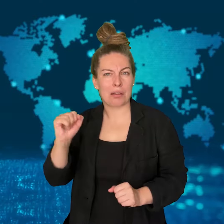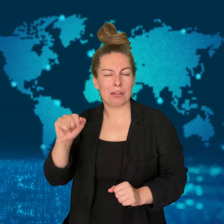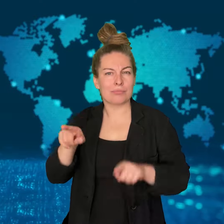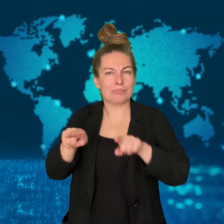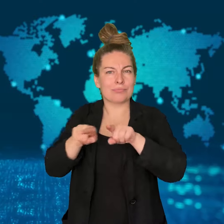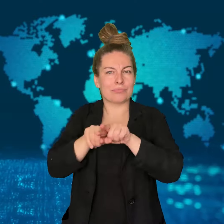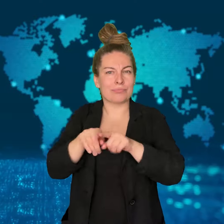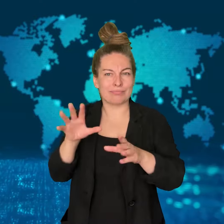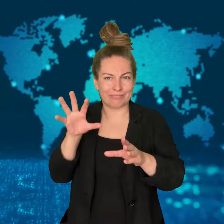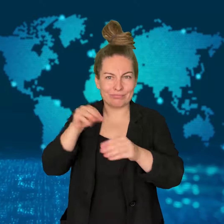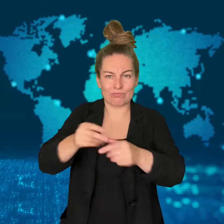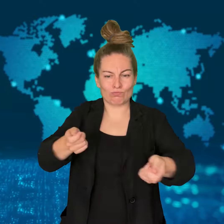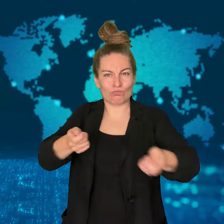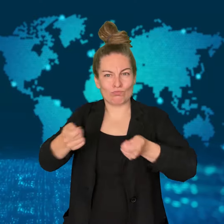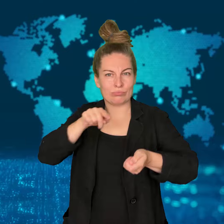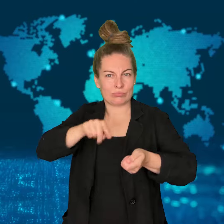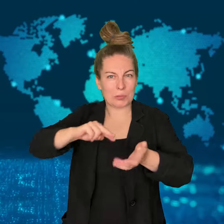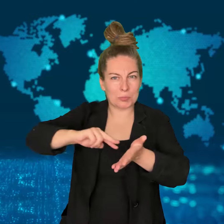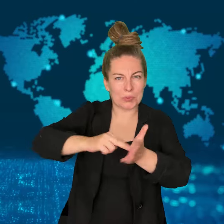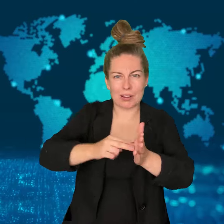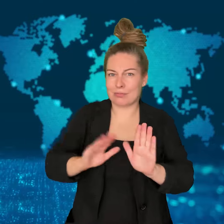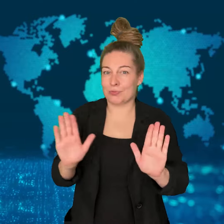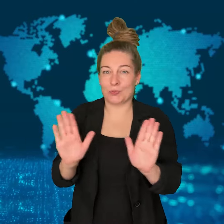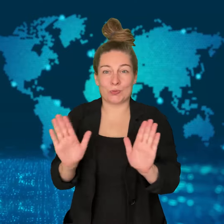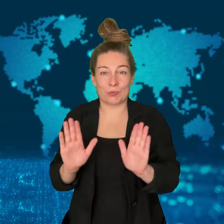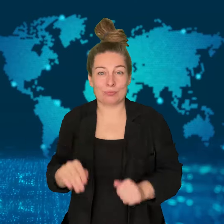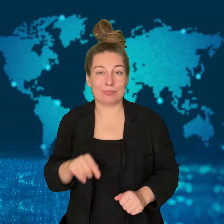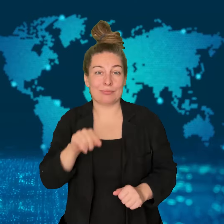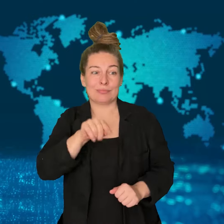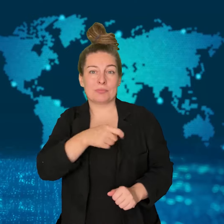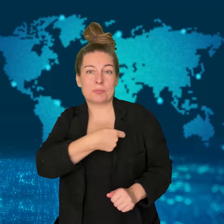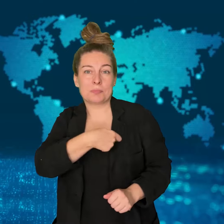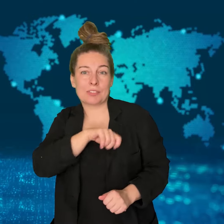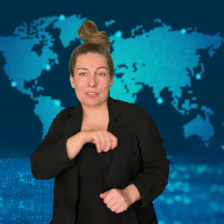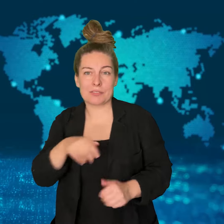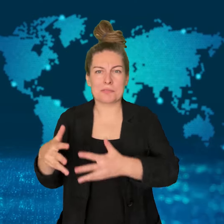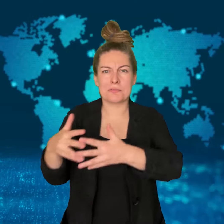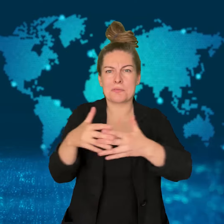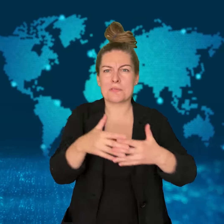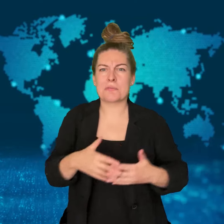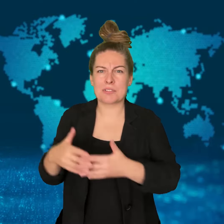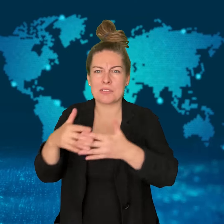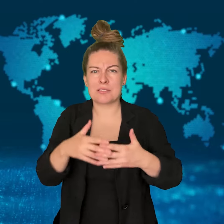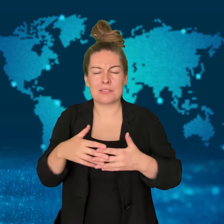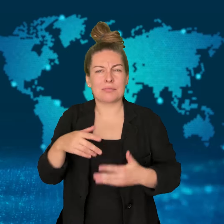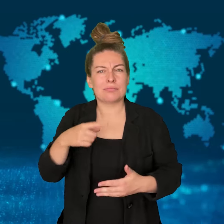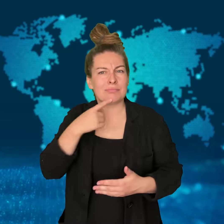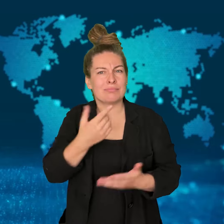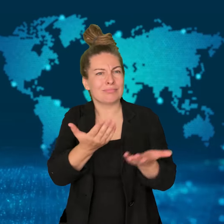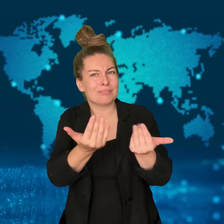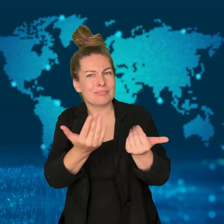the country's CIA was leading the plot.